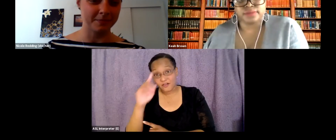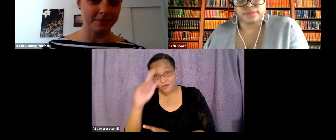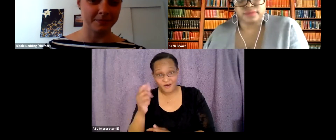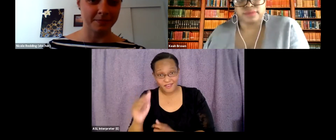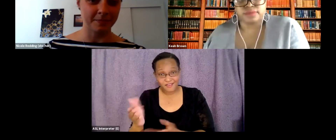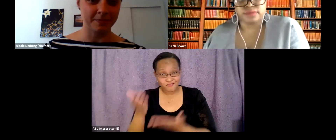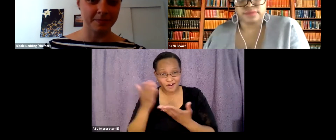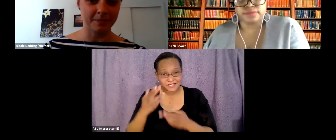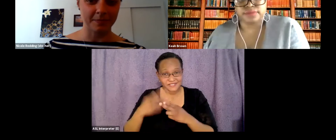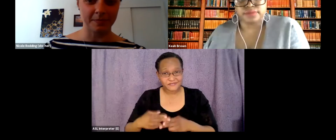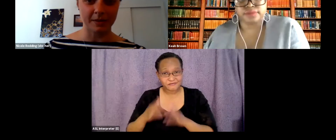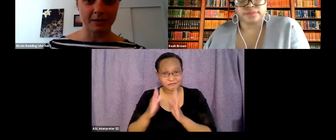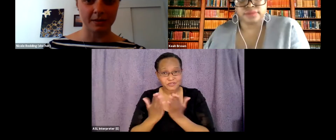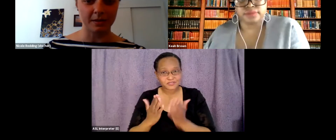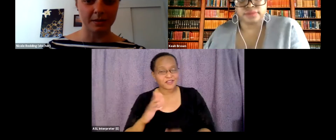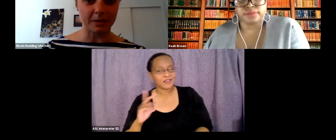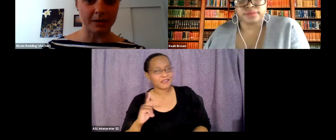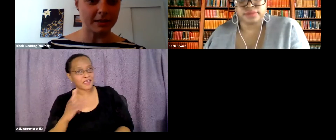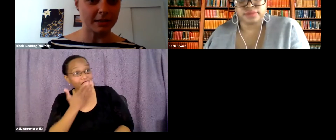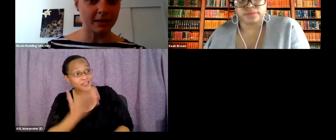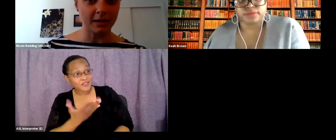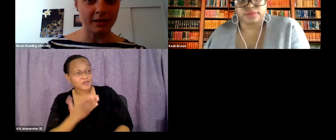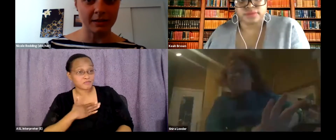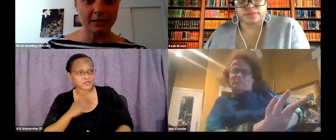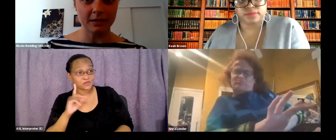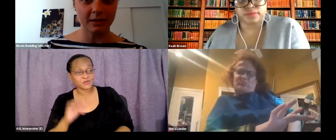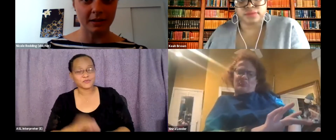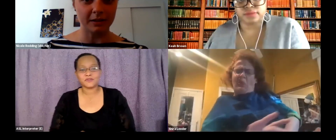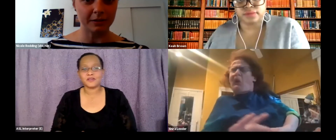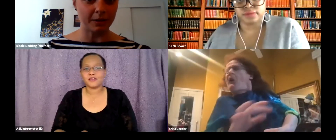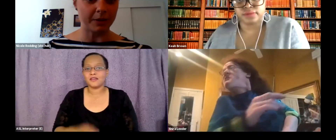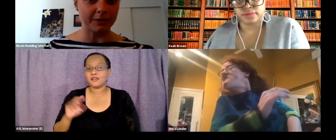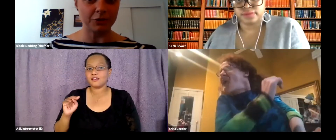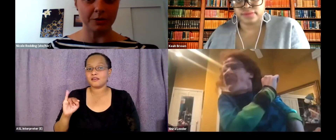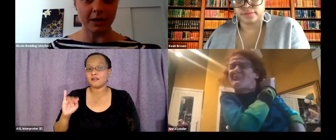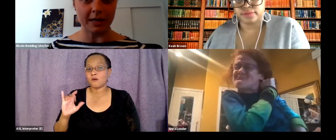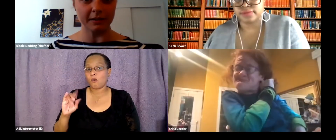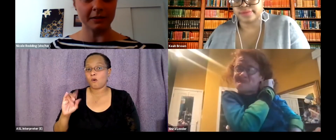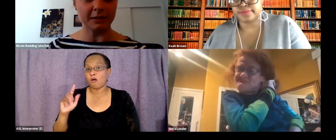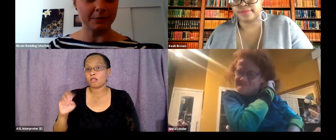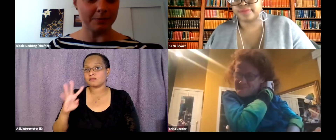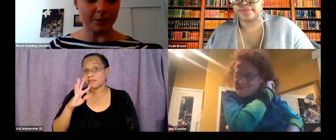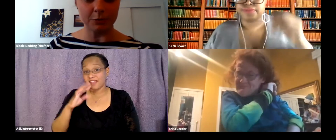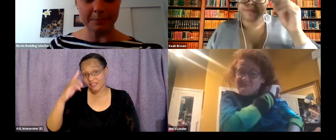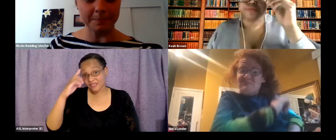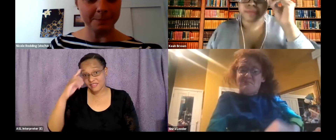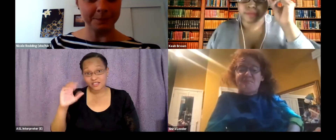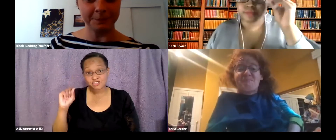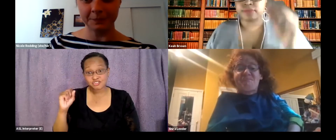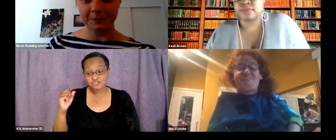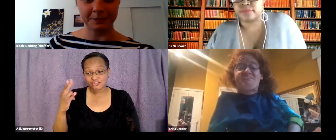Nicole Redding (she/her): All right, and it looks like we have Shira next from DREAM.